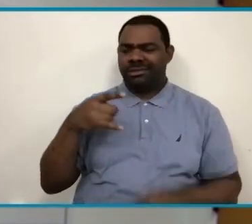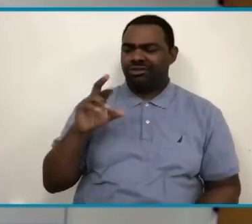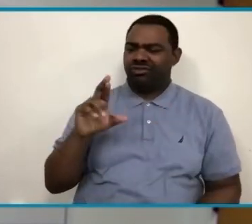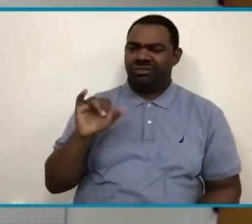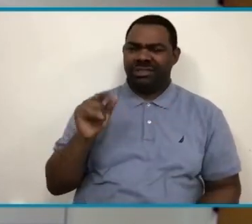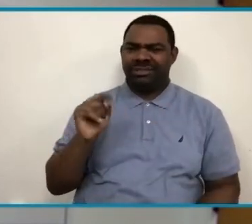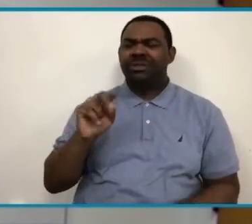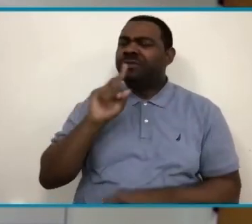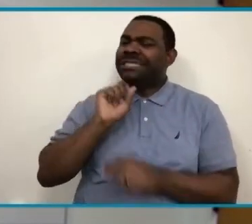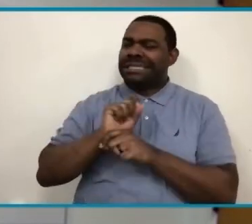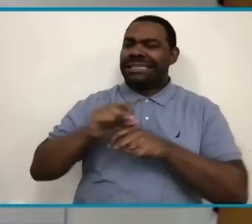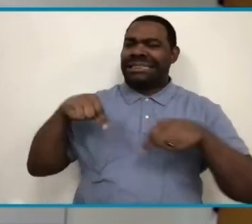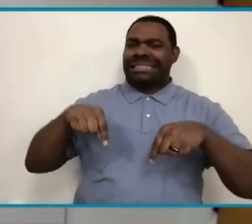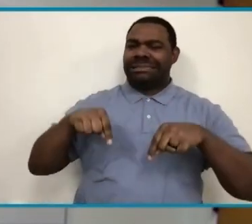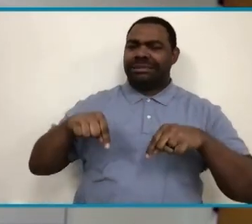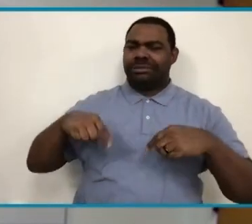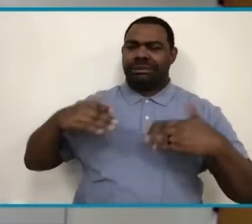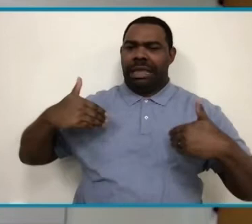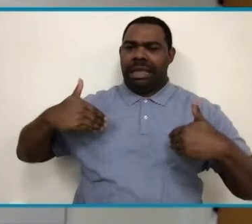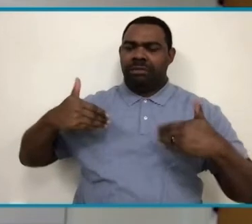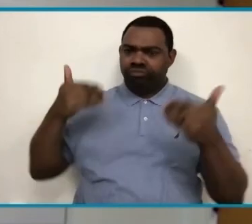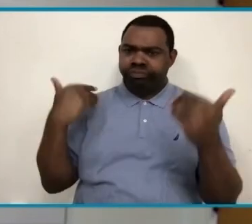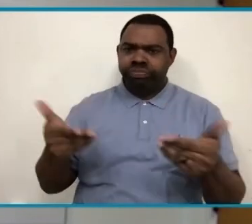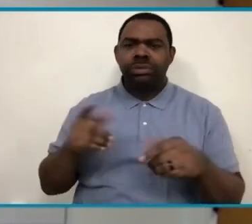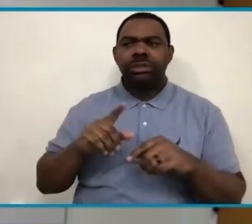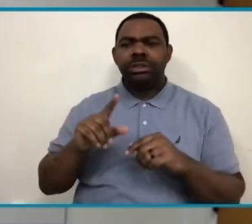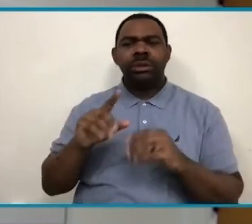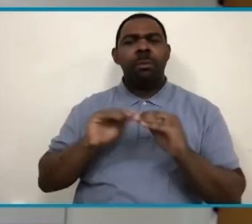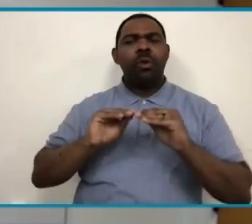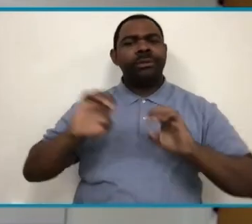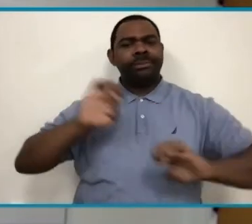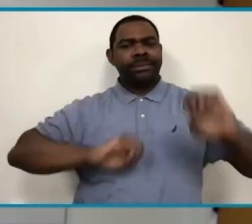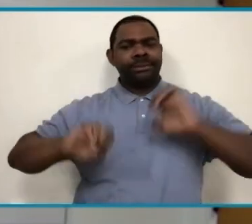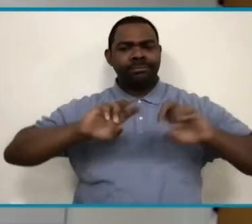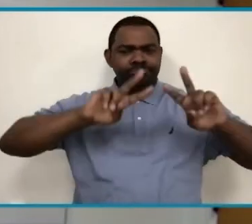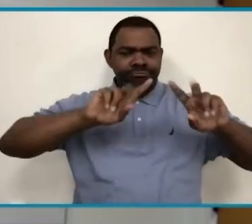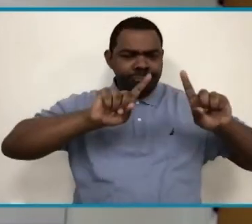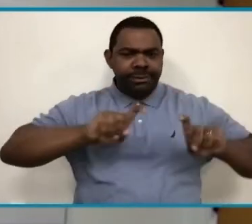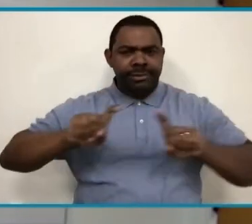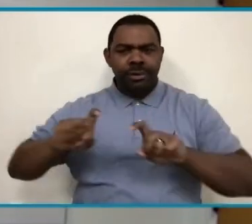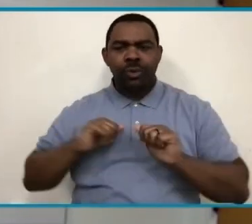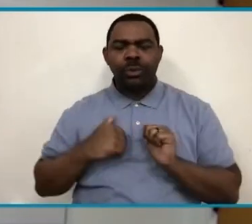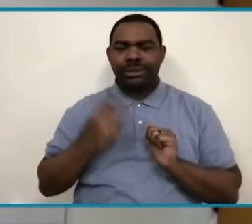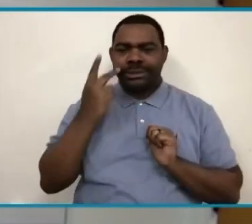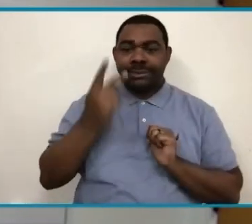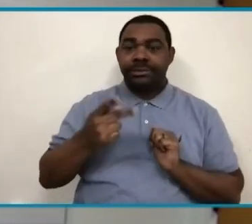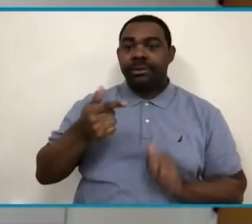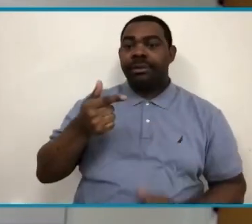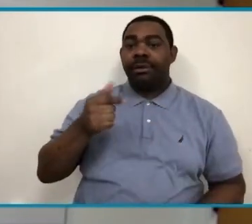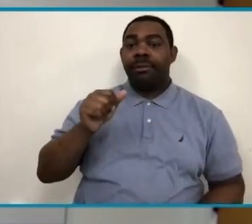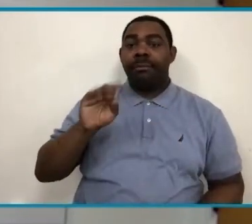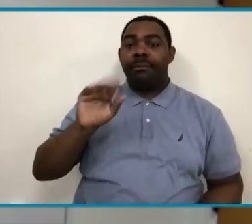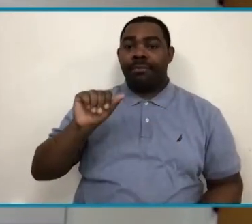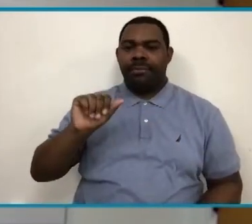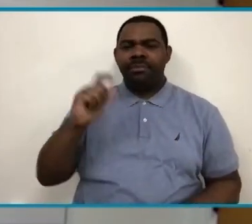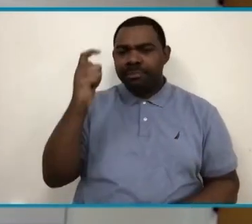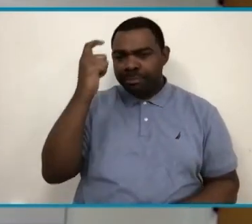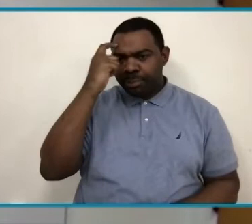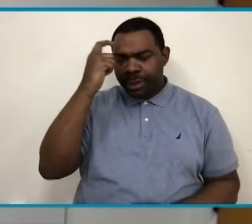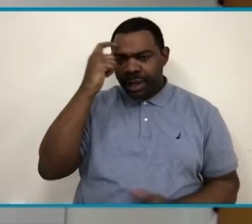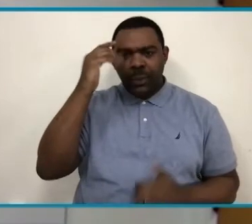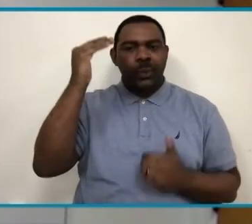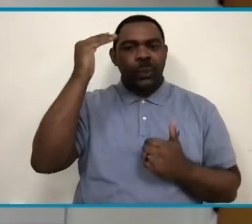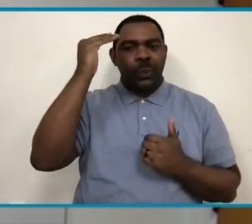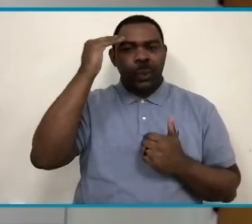So, we are able to measure GABA, which is the brain's primary inhibitory neurotransmitter.